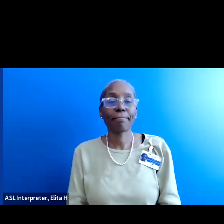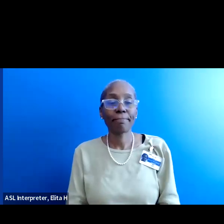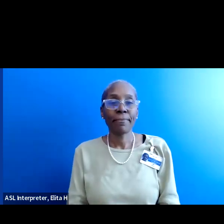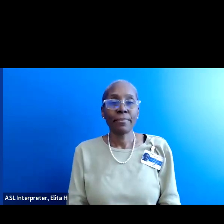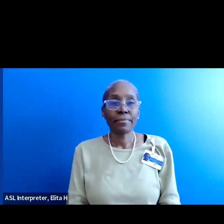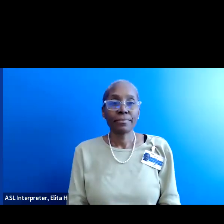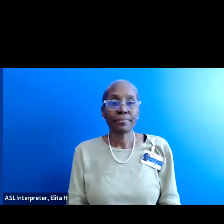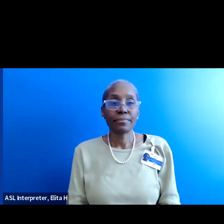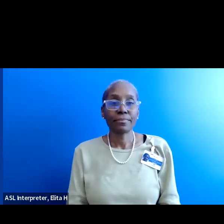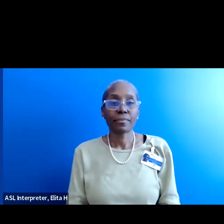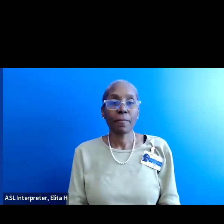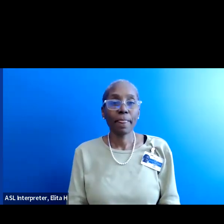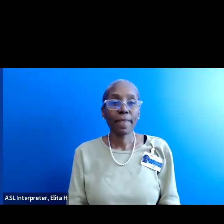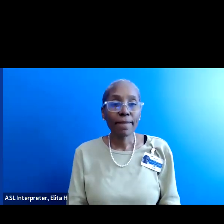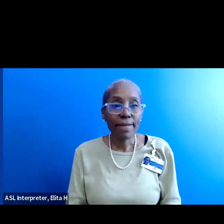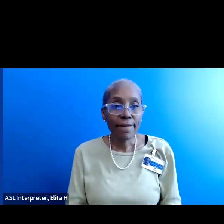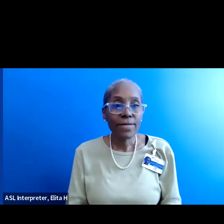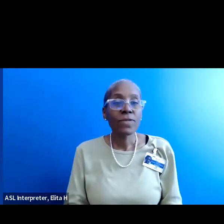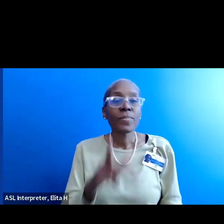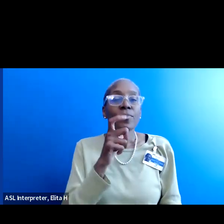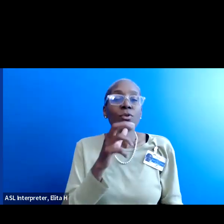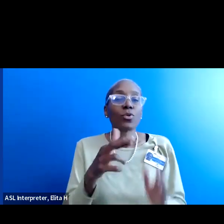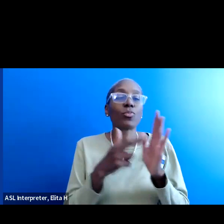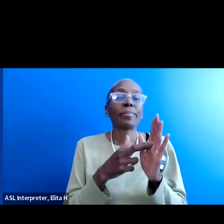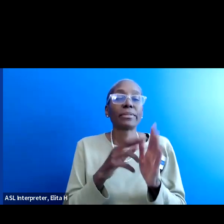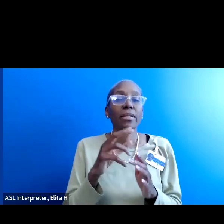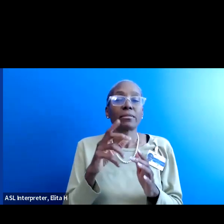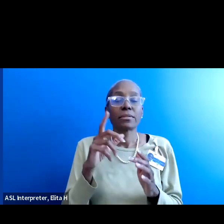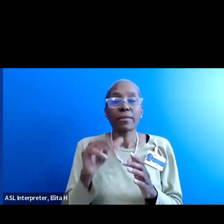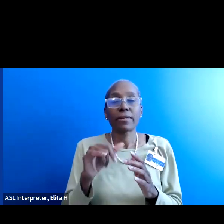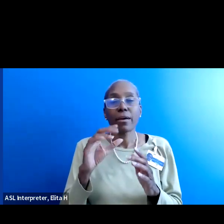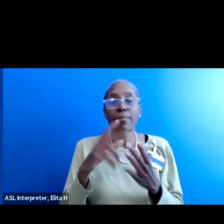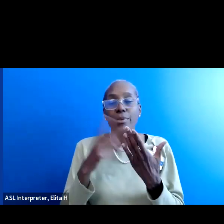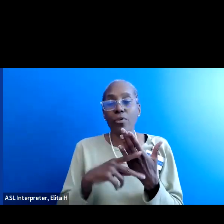As far as who represents the Ombudsman Program, there are 53 programs across the country.